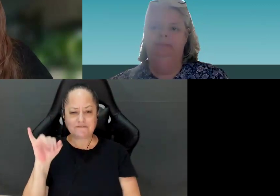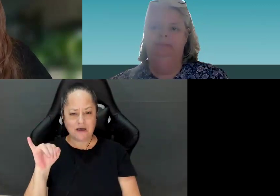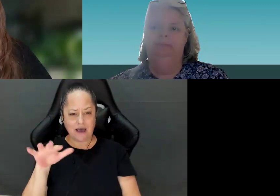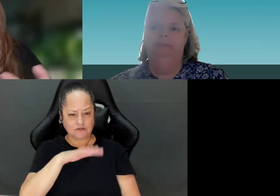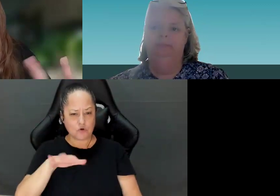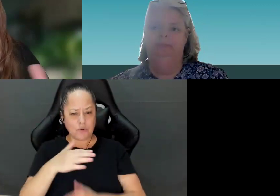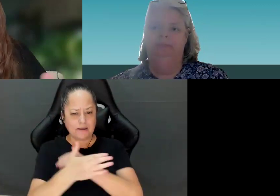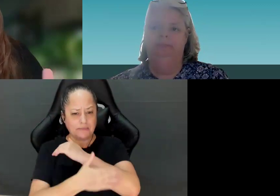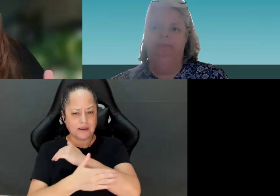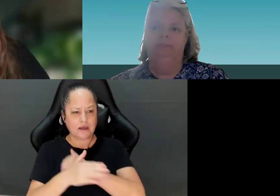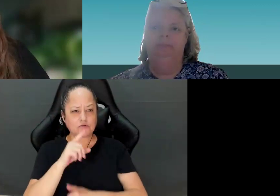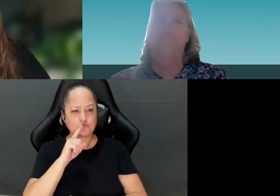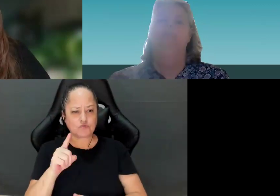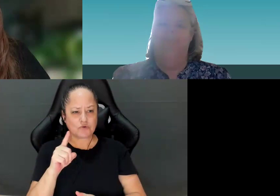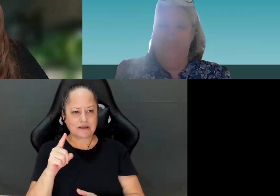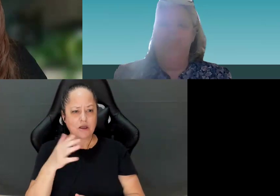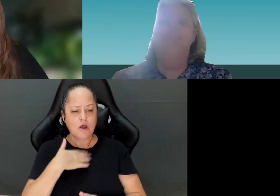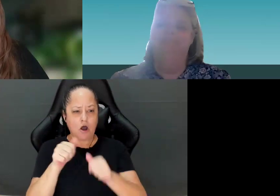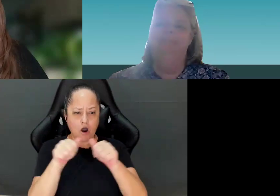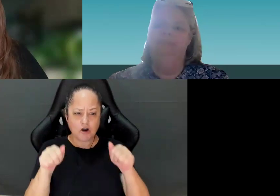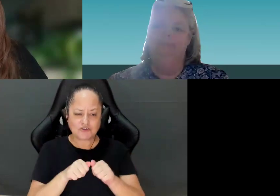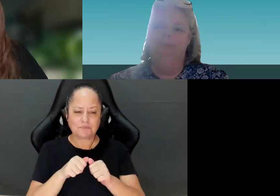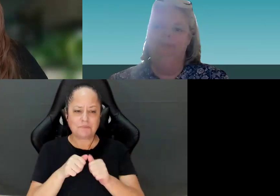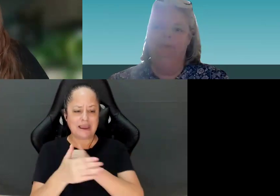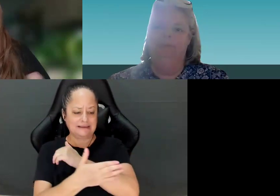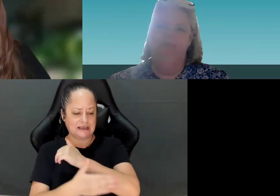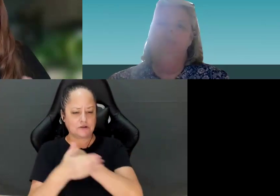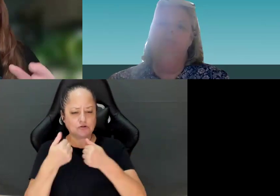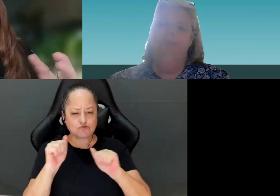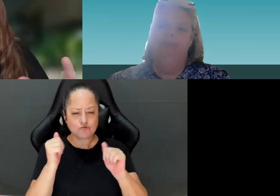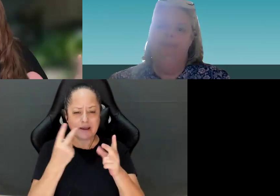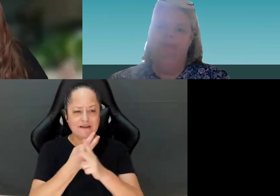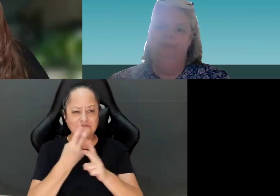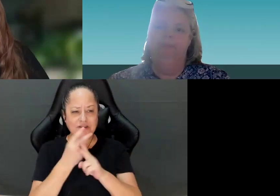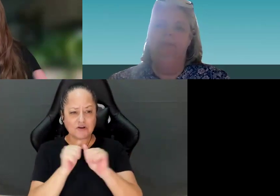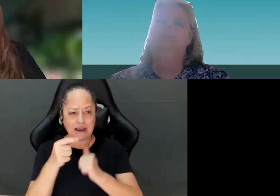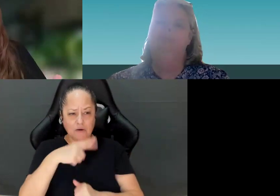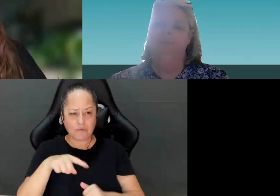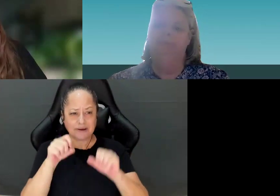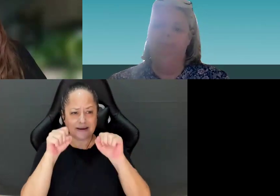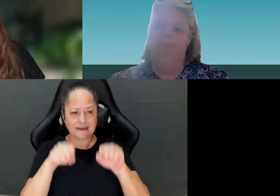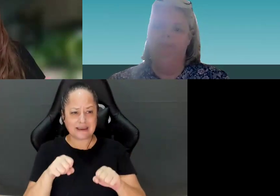And really our space in the country is trying to figure out how we can get businesses capital